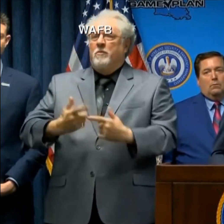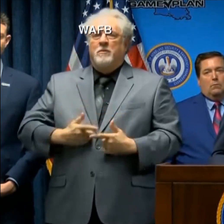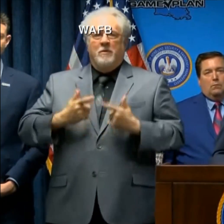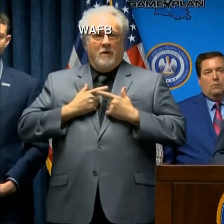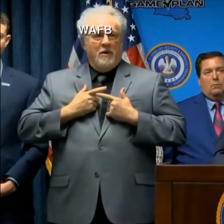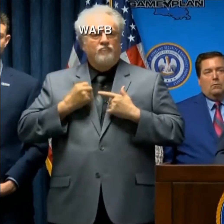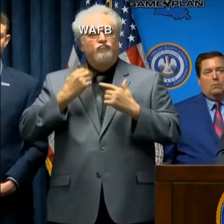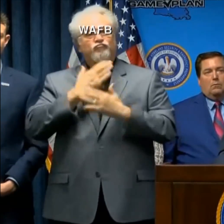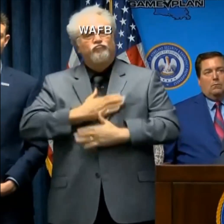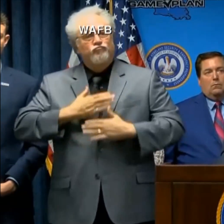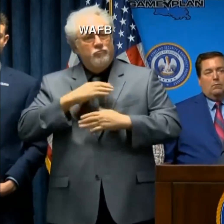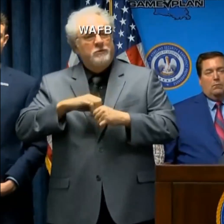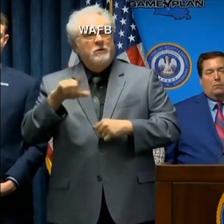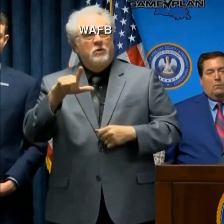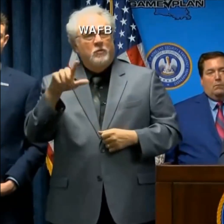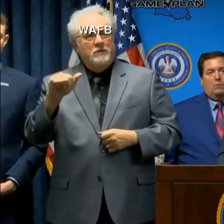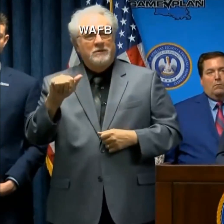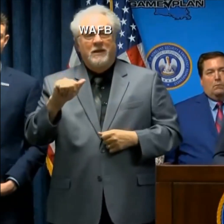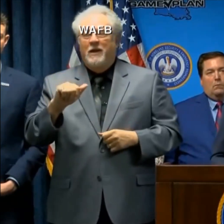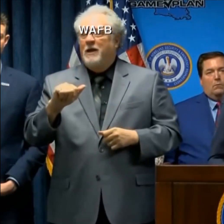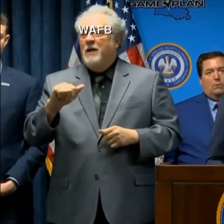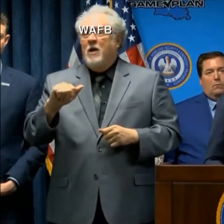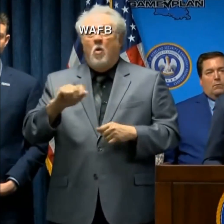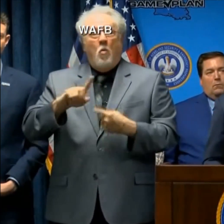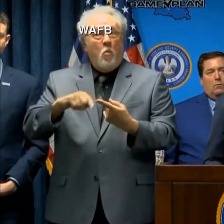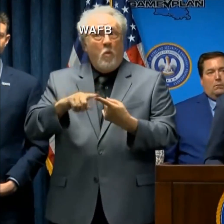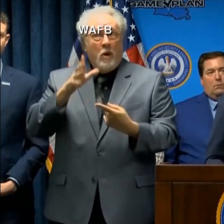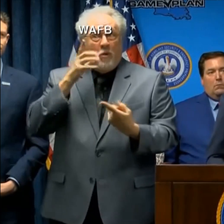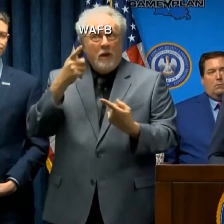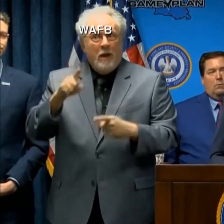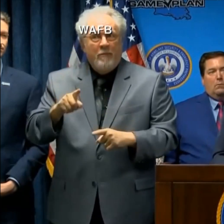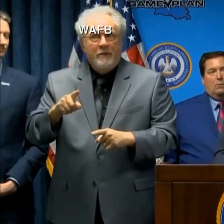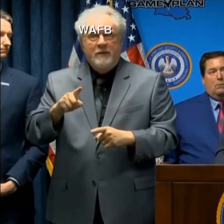Louisiana I cannot tell you when that's going to be and exactly what